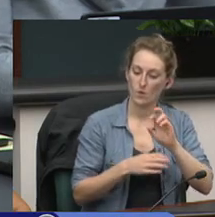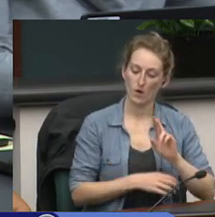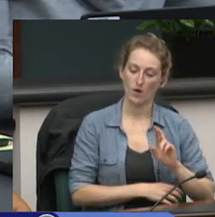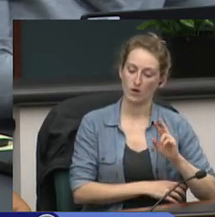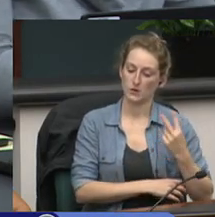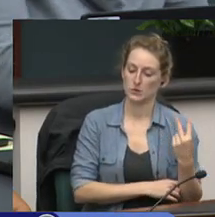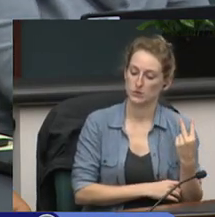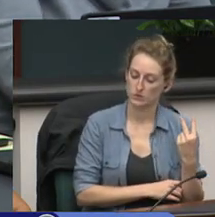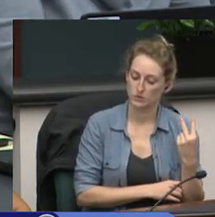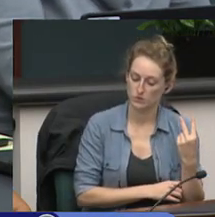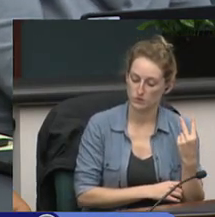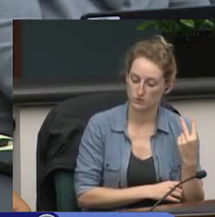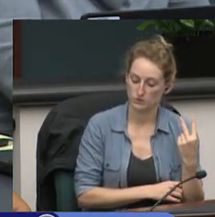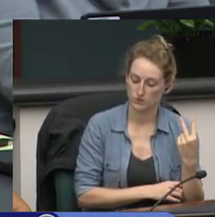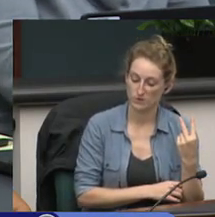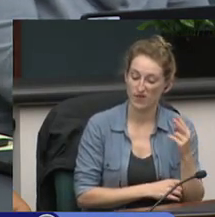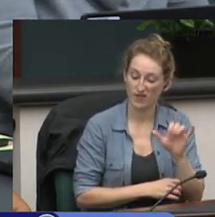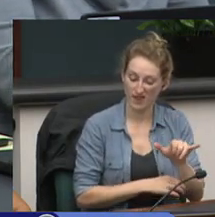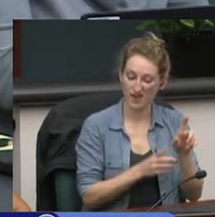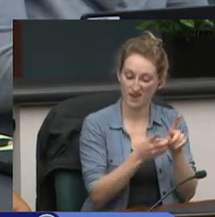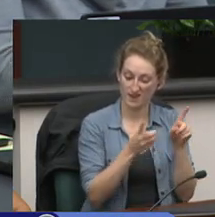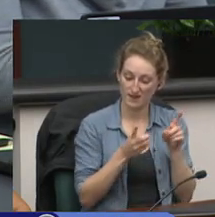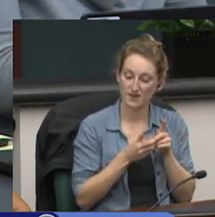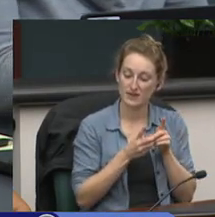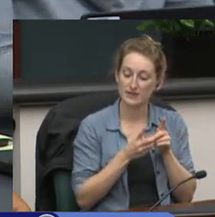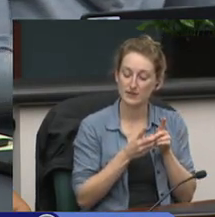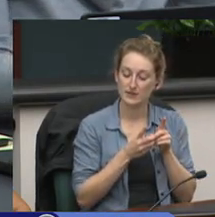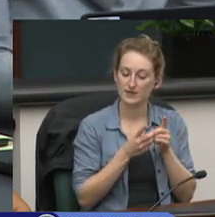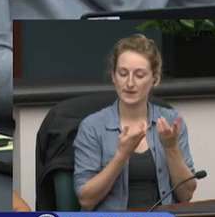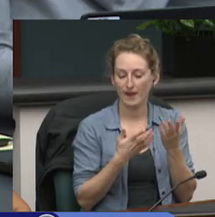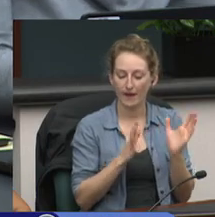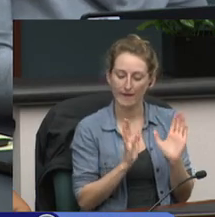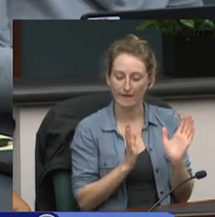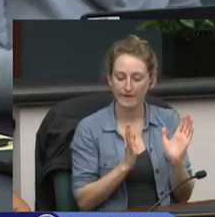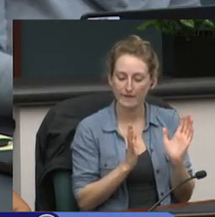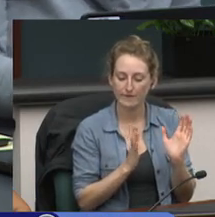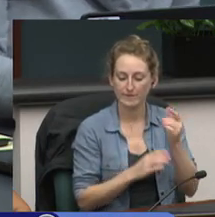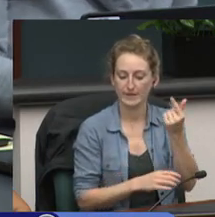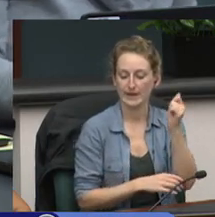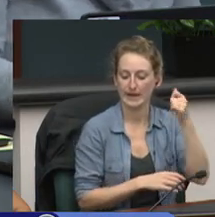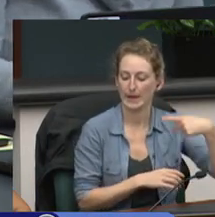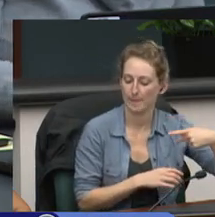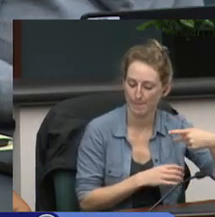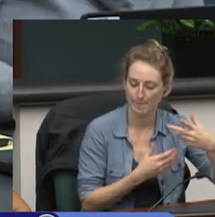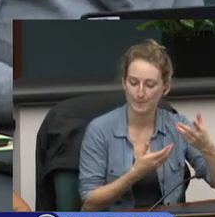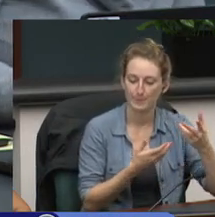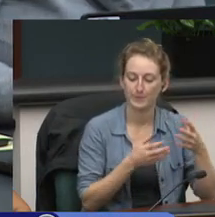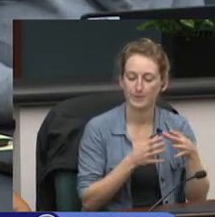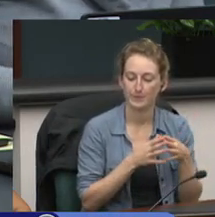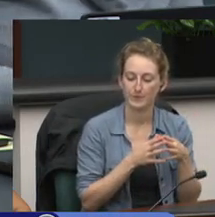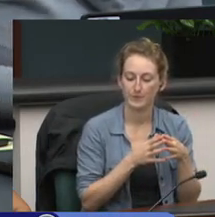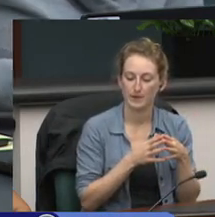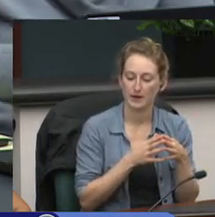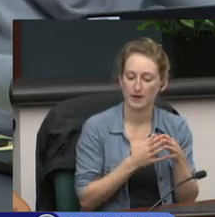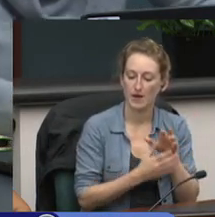district that was a kind of a gap to fill in the gap to our RS or the earth